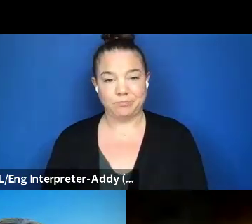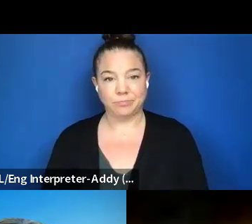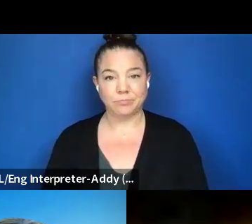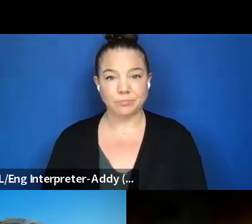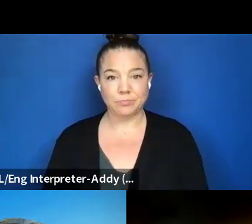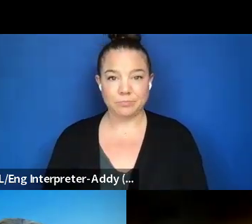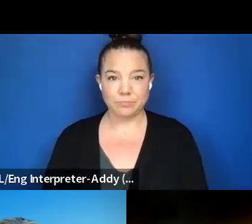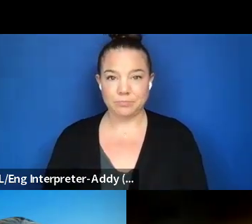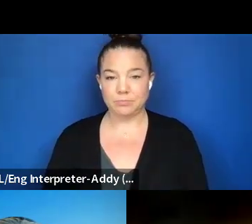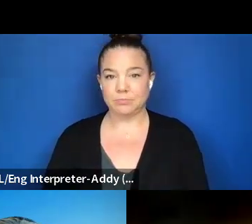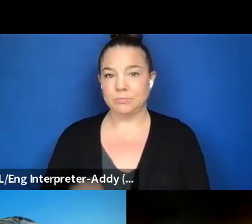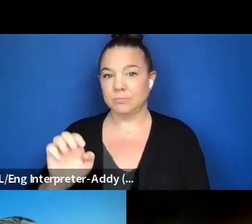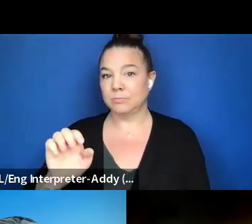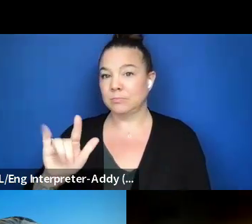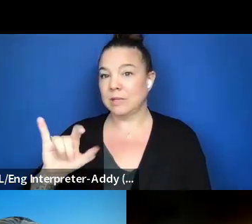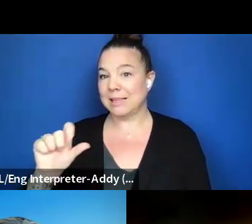Elissa w/ APRIL: Thanks, Don. This is Alyssa